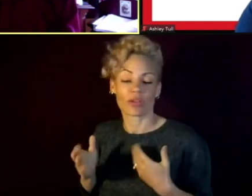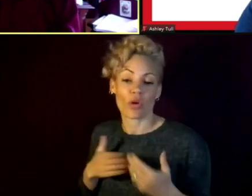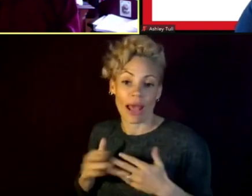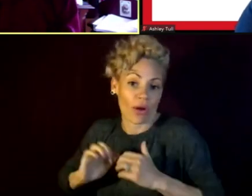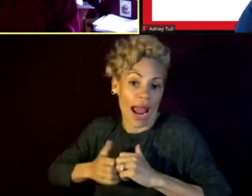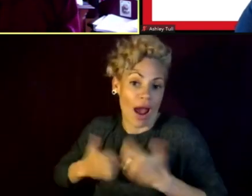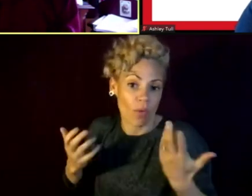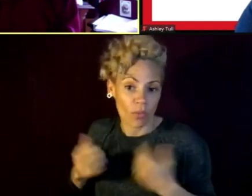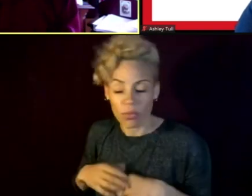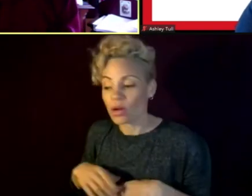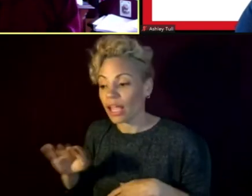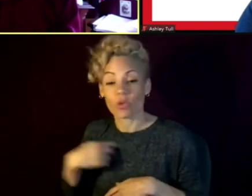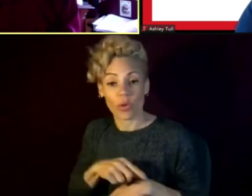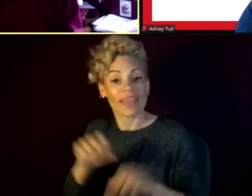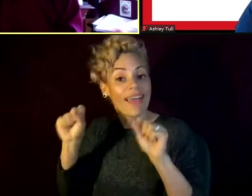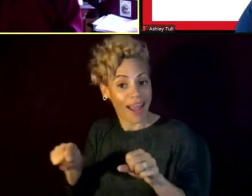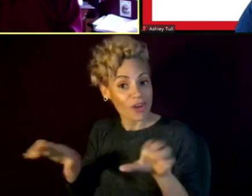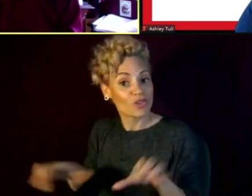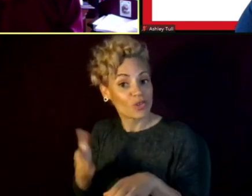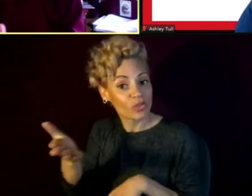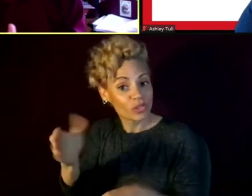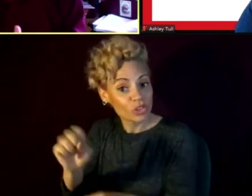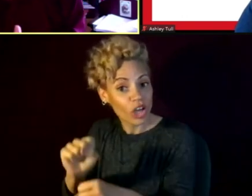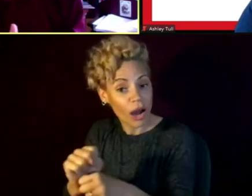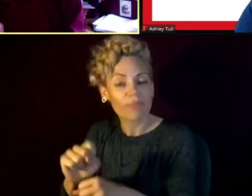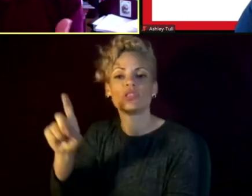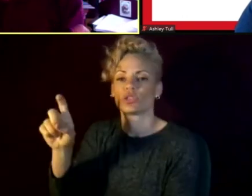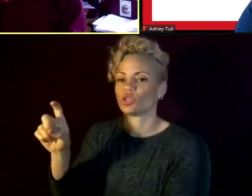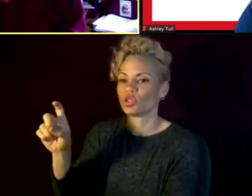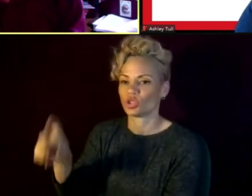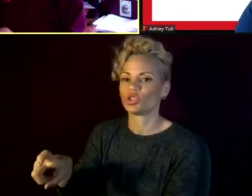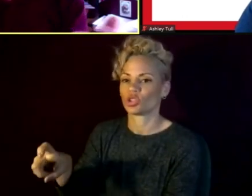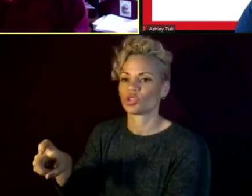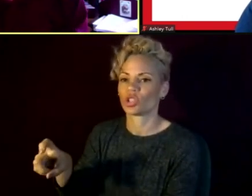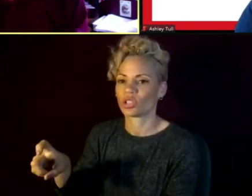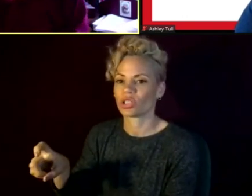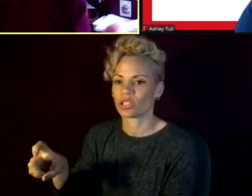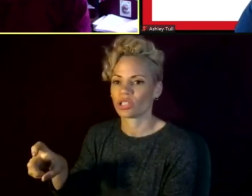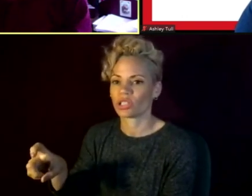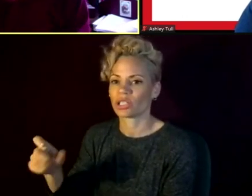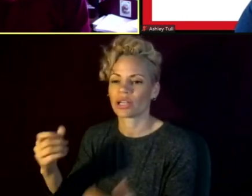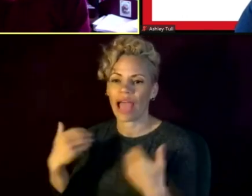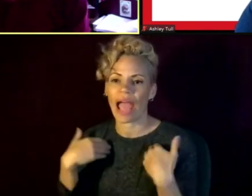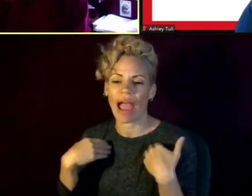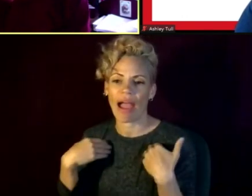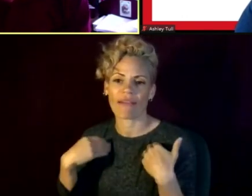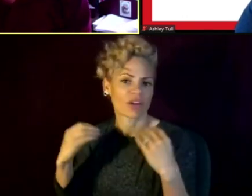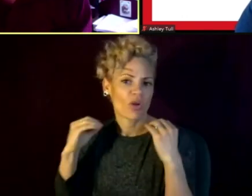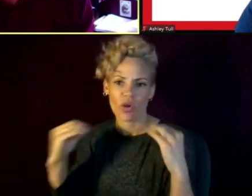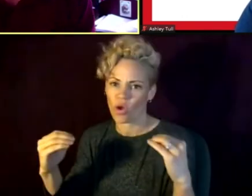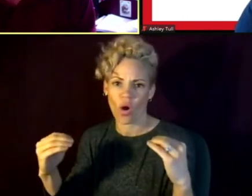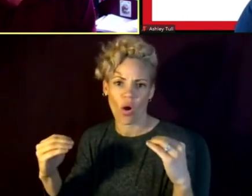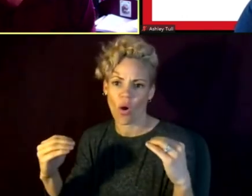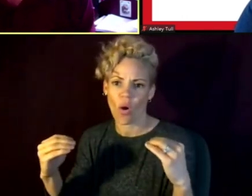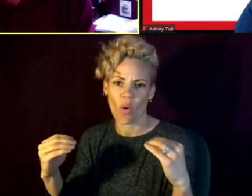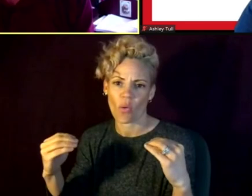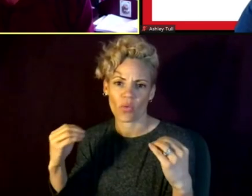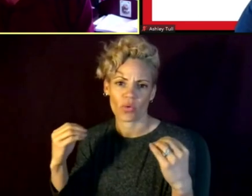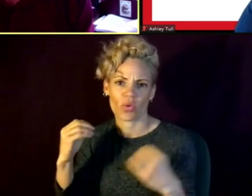then there should be no question about what we're doing or not doing.